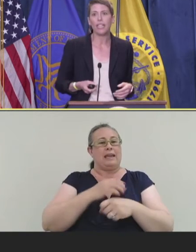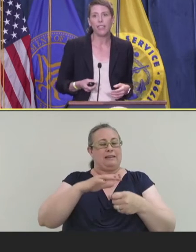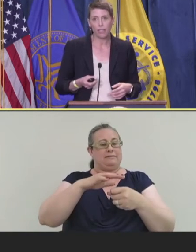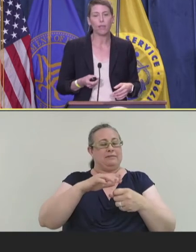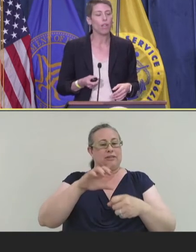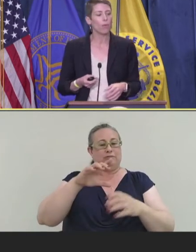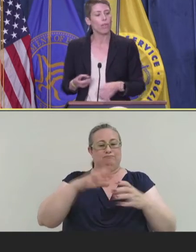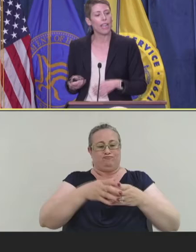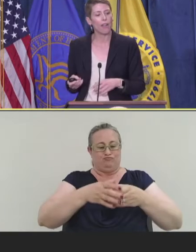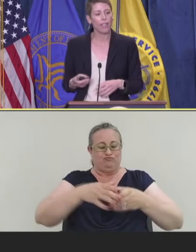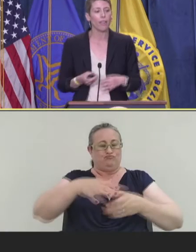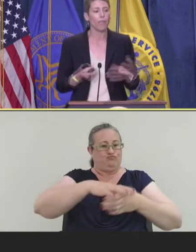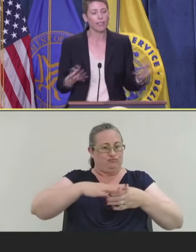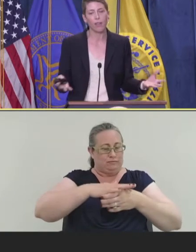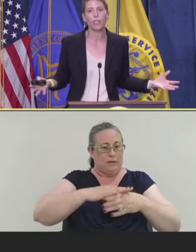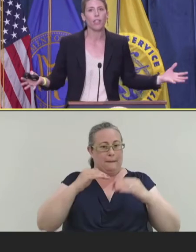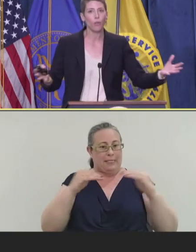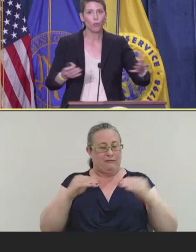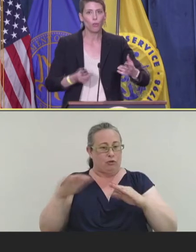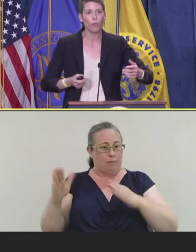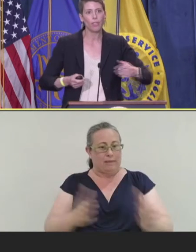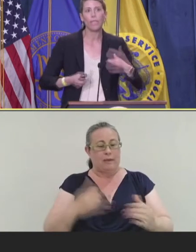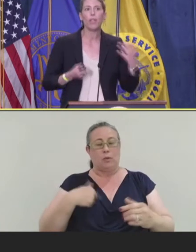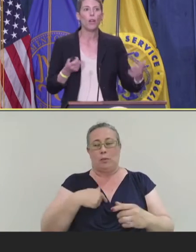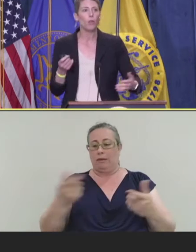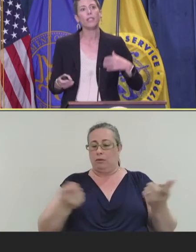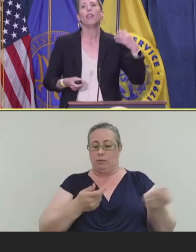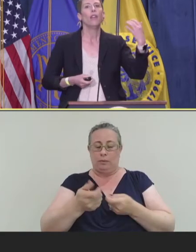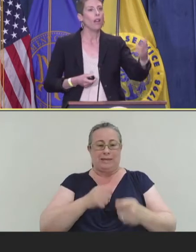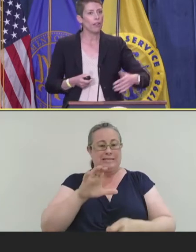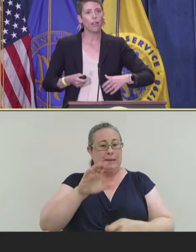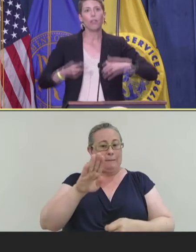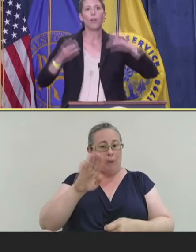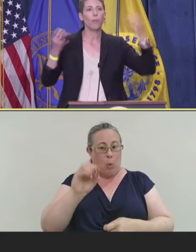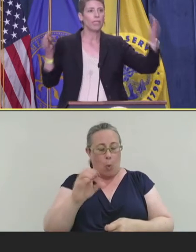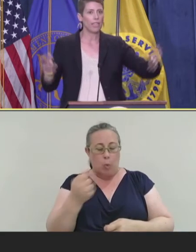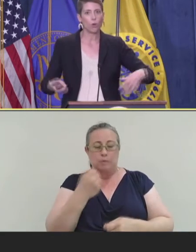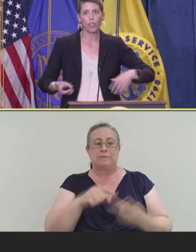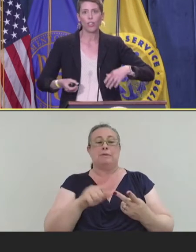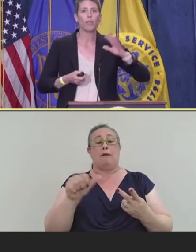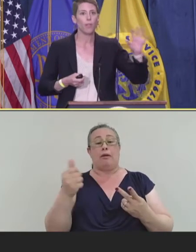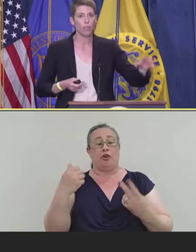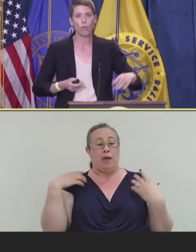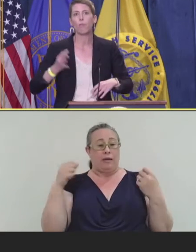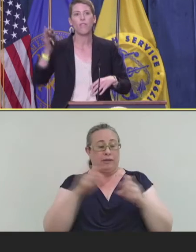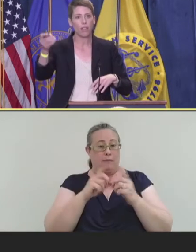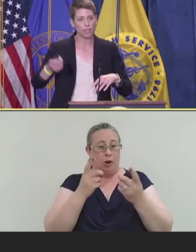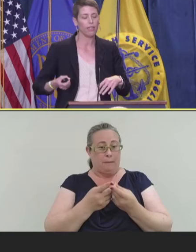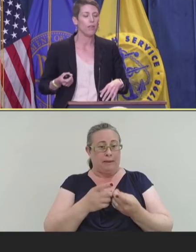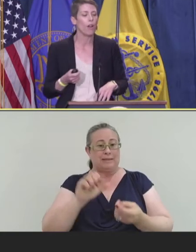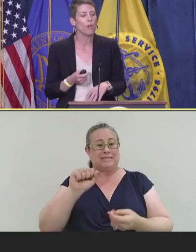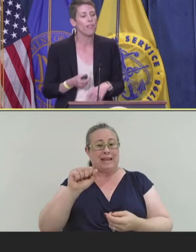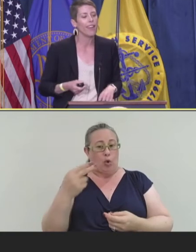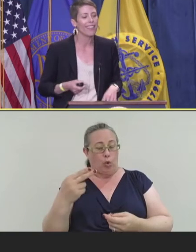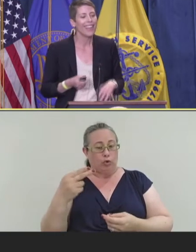incidents in Montgomery County. And we assembled a huge group of CBOs, other health department stakeholders, Maryland Department of Health, D.C. Department of Health,